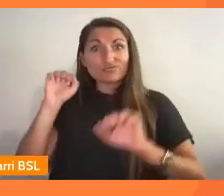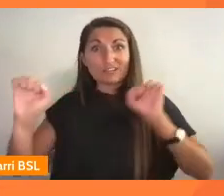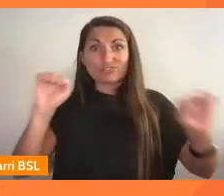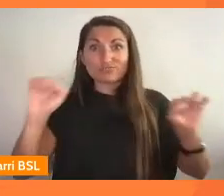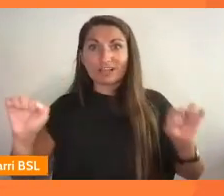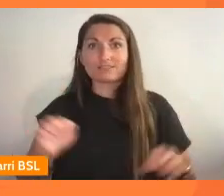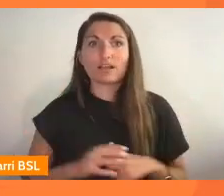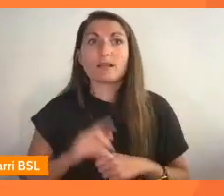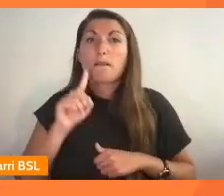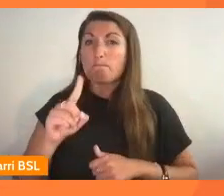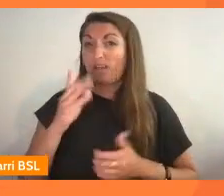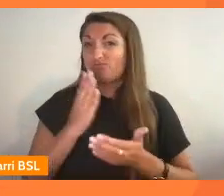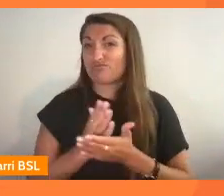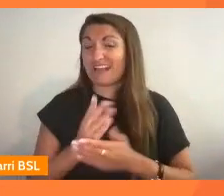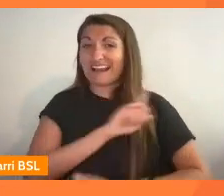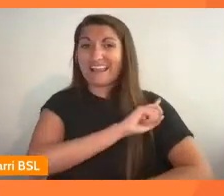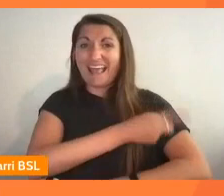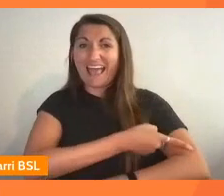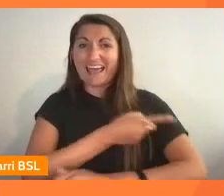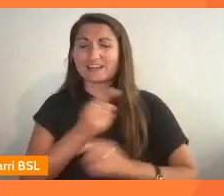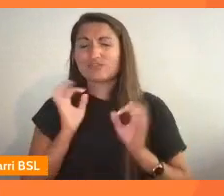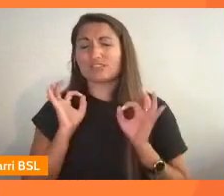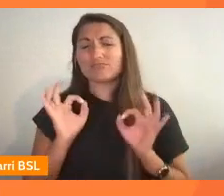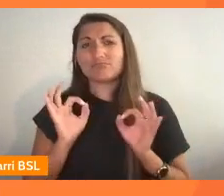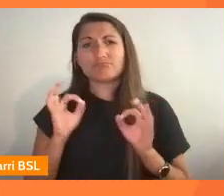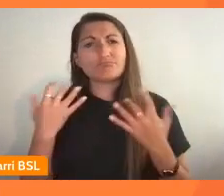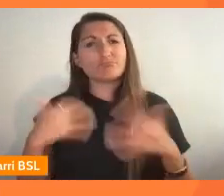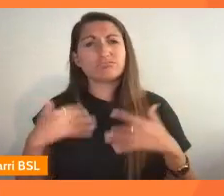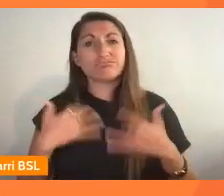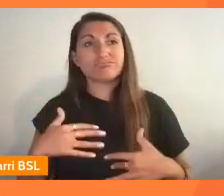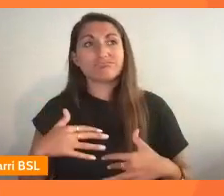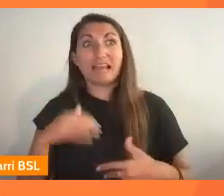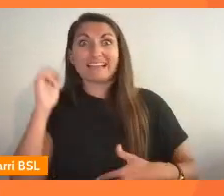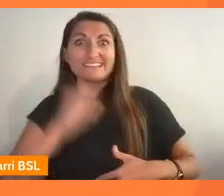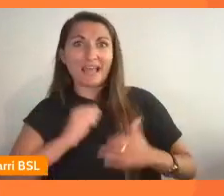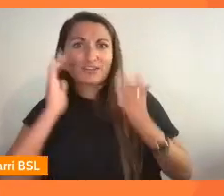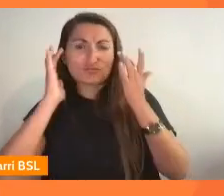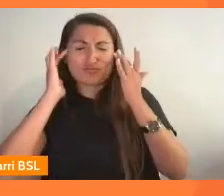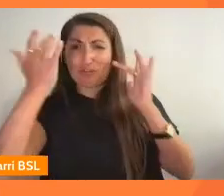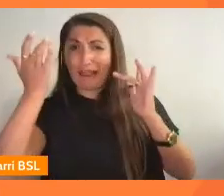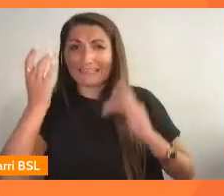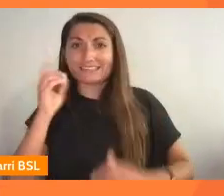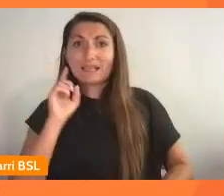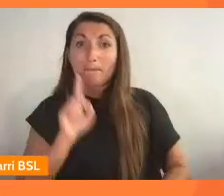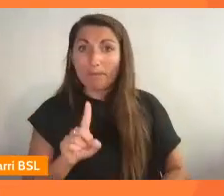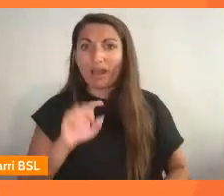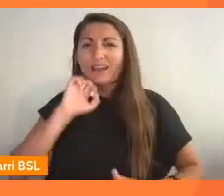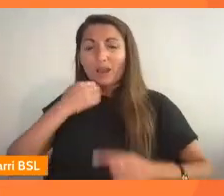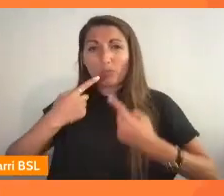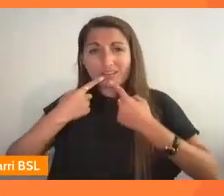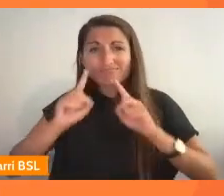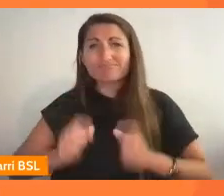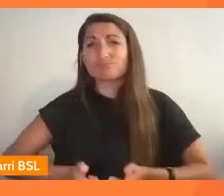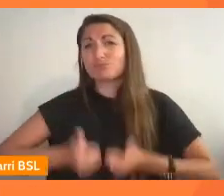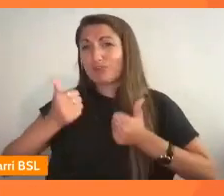great energy of this is slightly crazy and it's also going to tell some great stories.